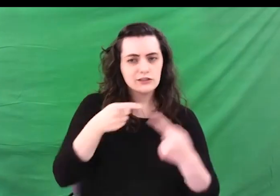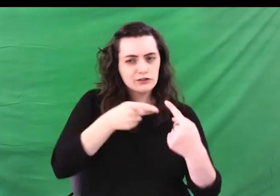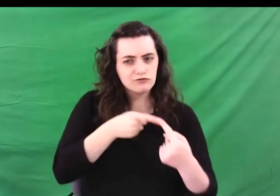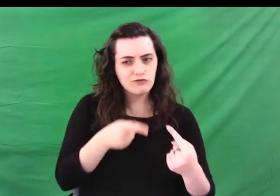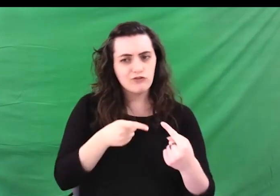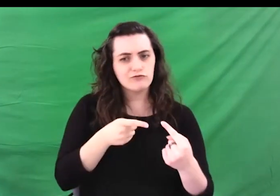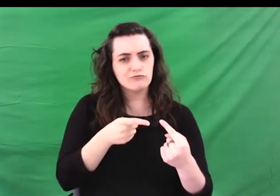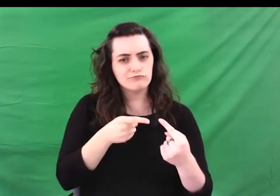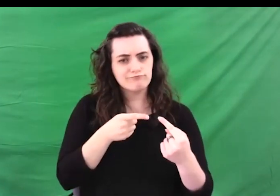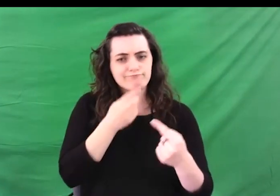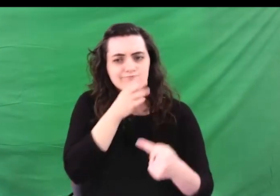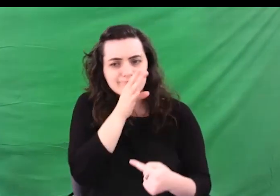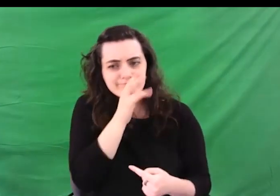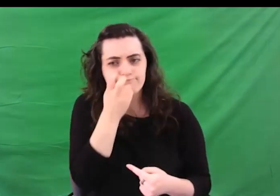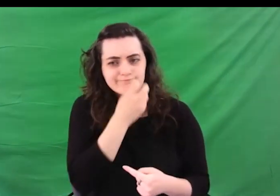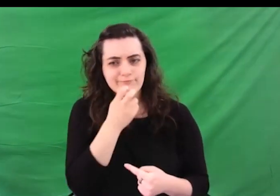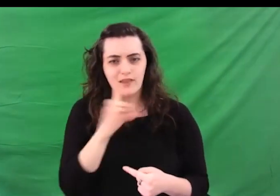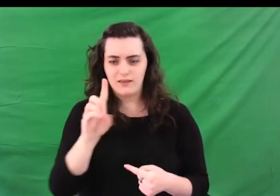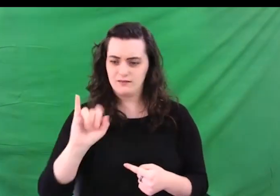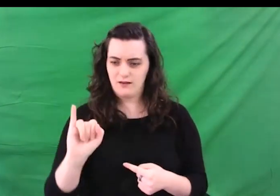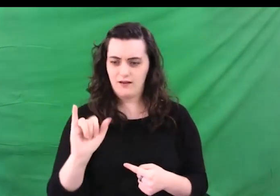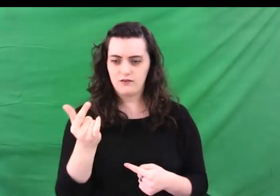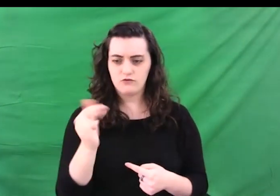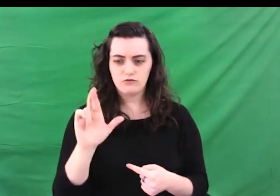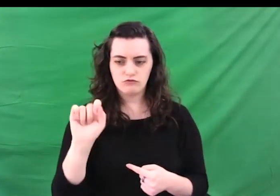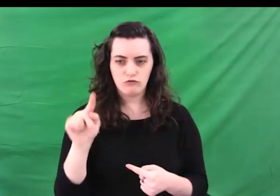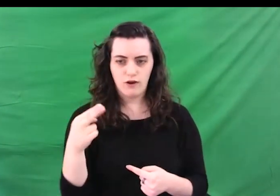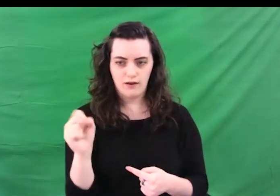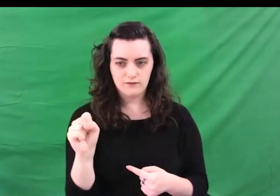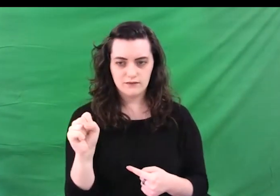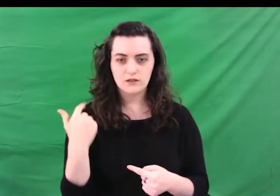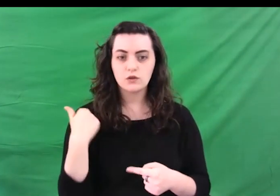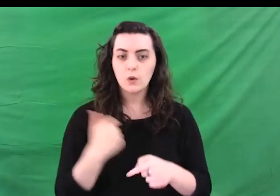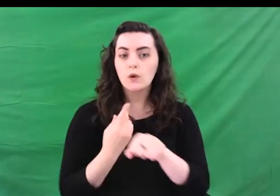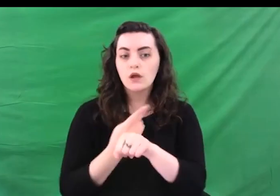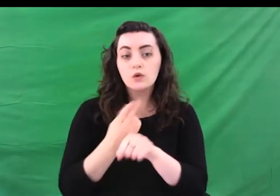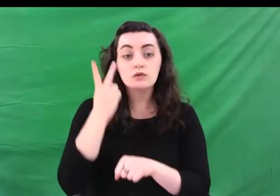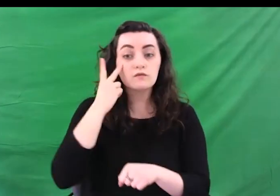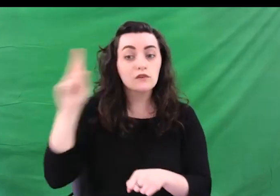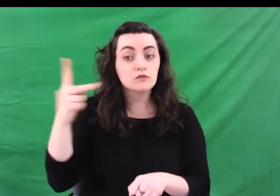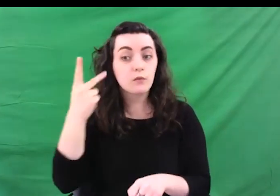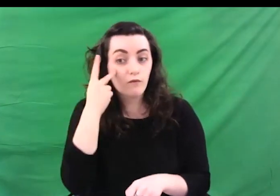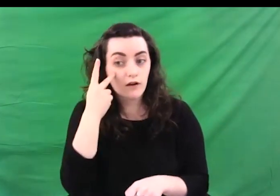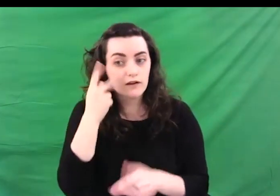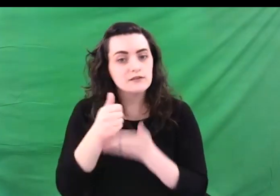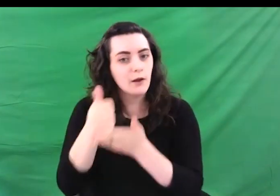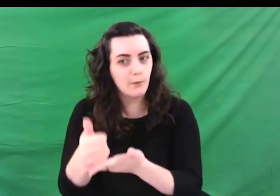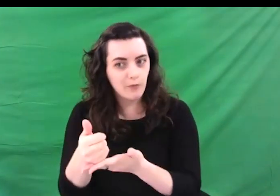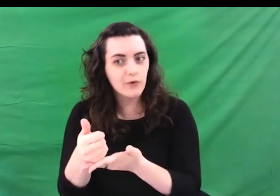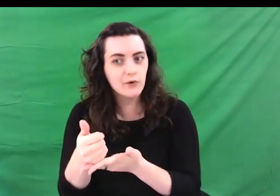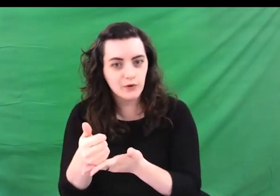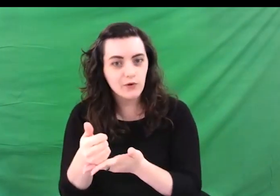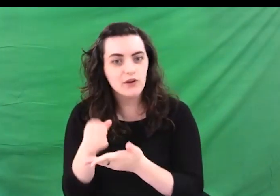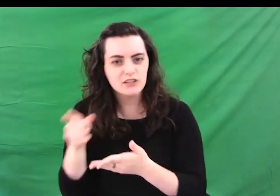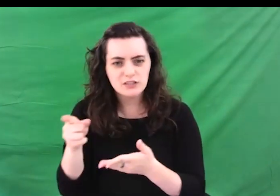and so we were able to use visual phonics to help her with that. She also had a difficult time discriminating them,